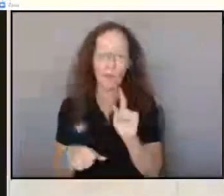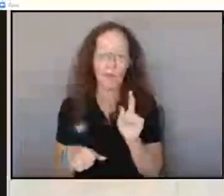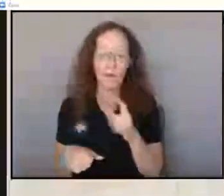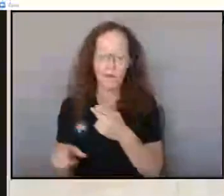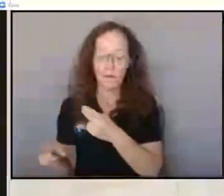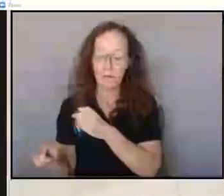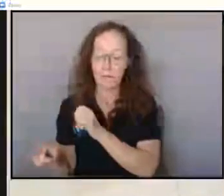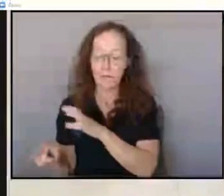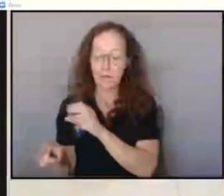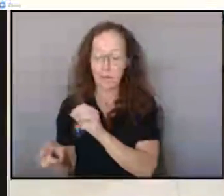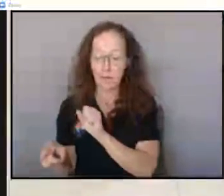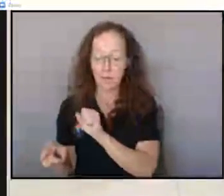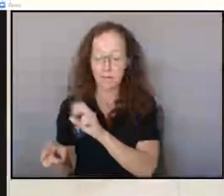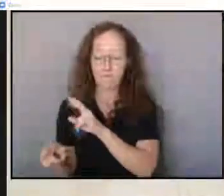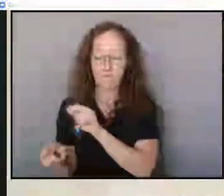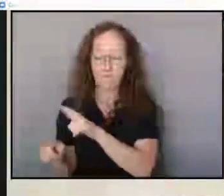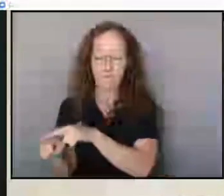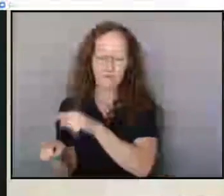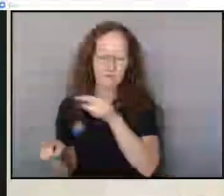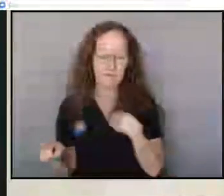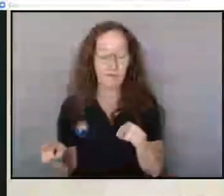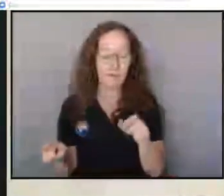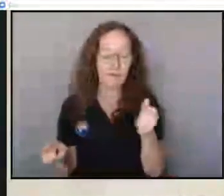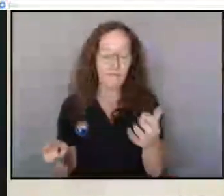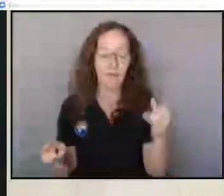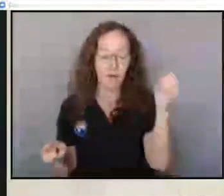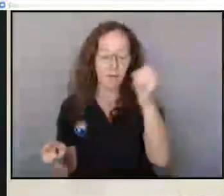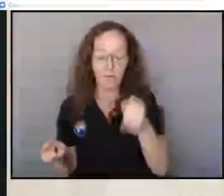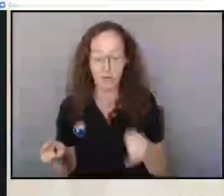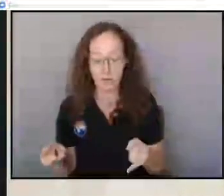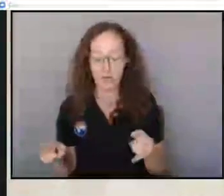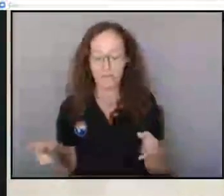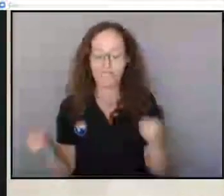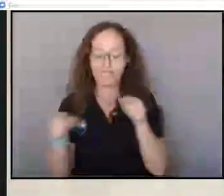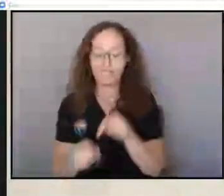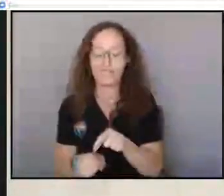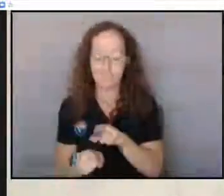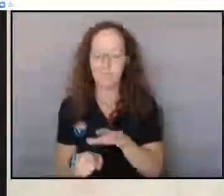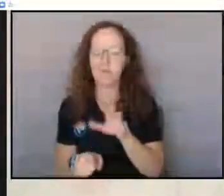THEY'LL START OPERATIONS TOMORROW. THEY STARTED A LITTLE BIT TODAY, BUT TOMORROW THEY'LL